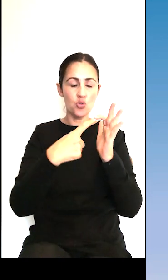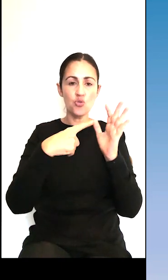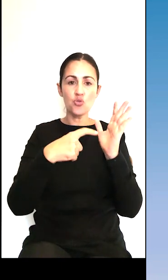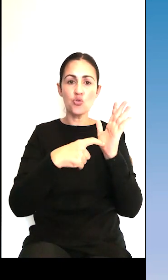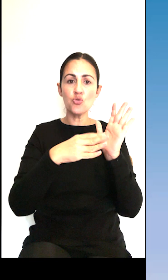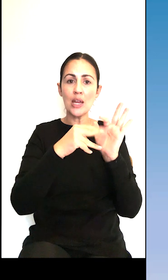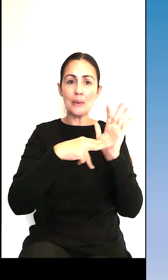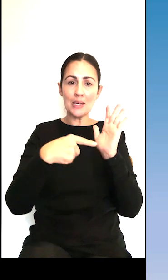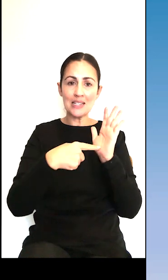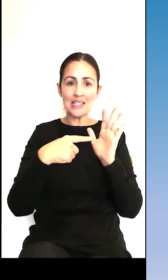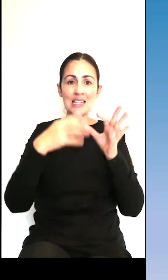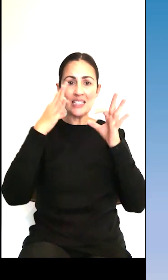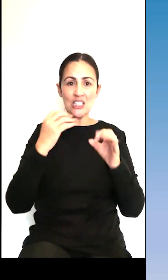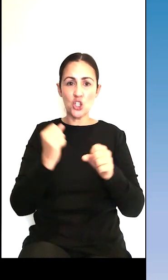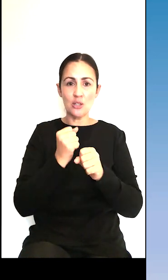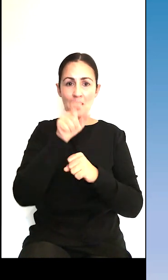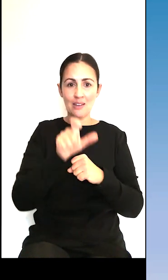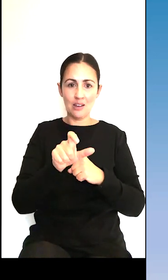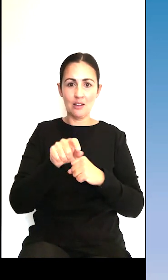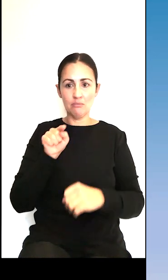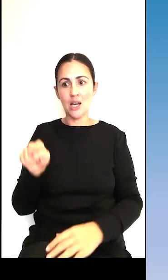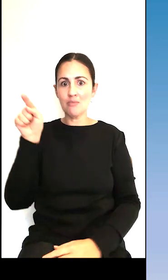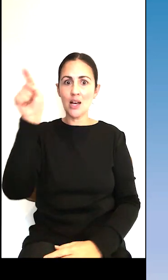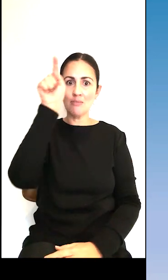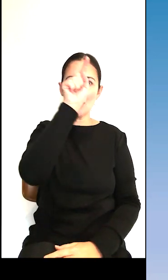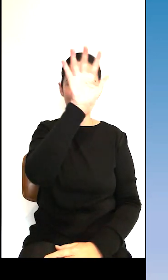behalf. So it's called something different in every state and territory,